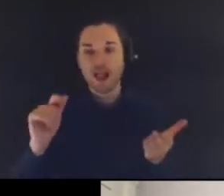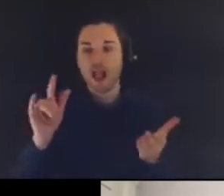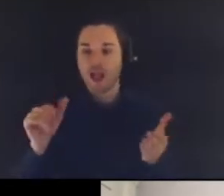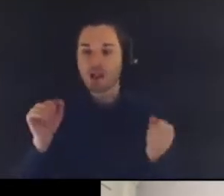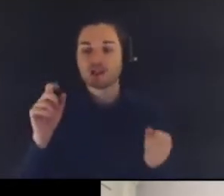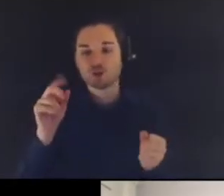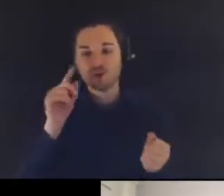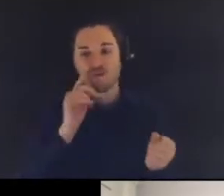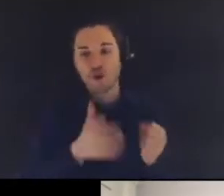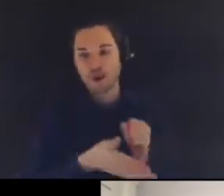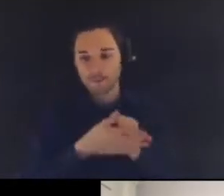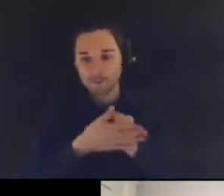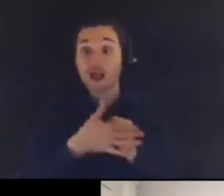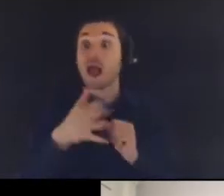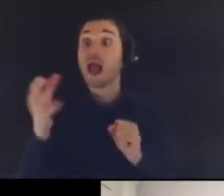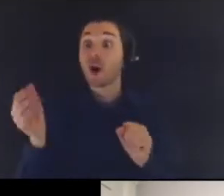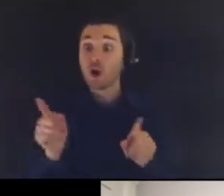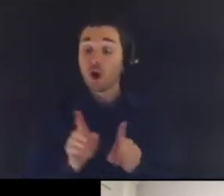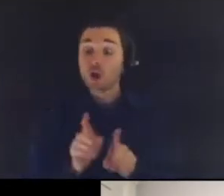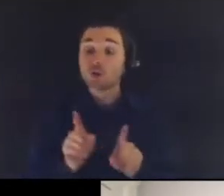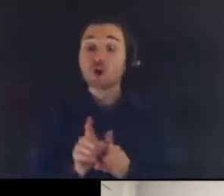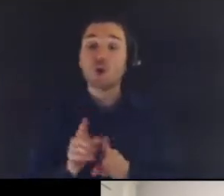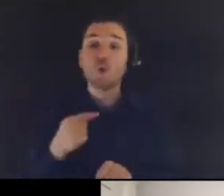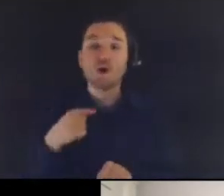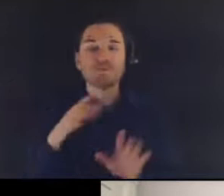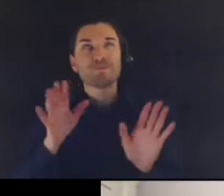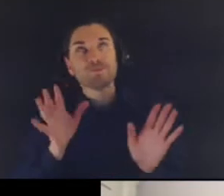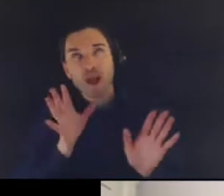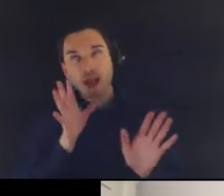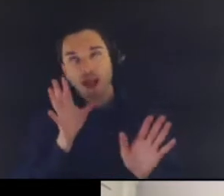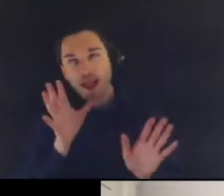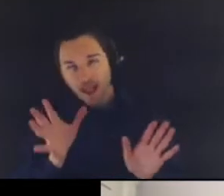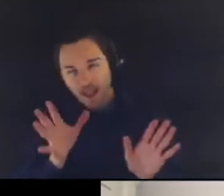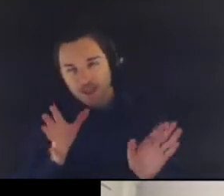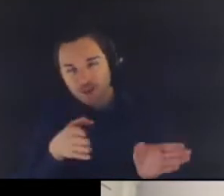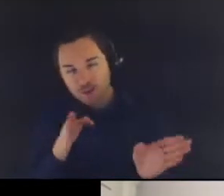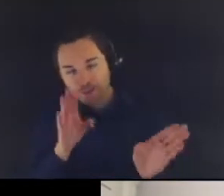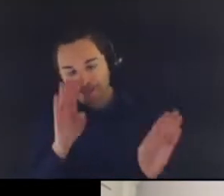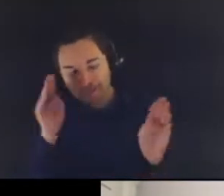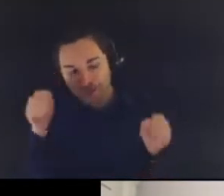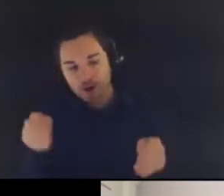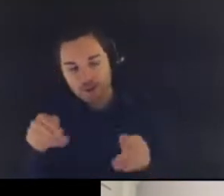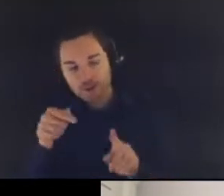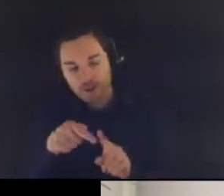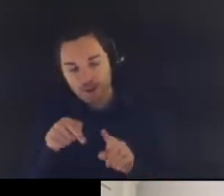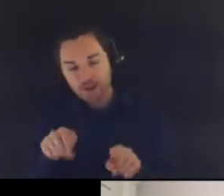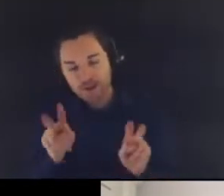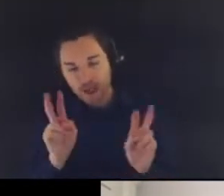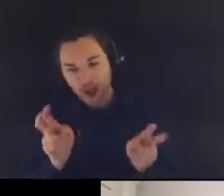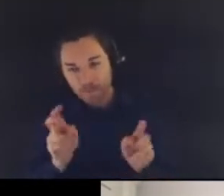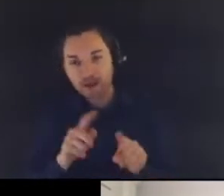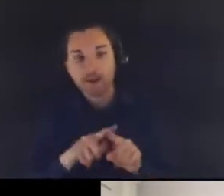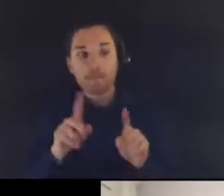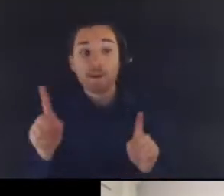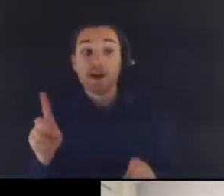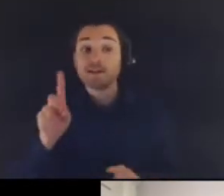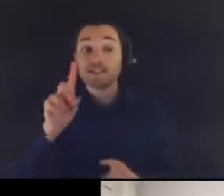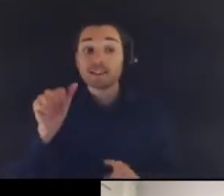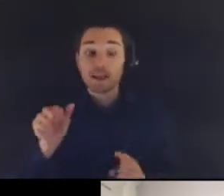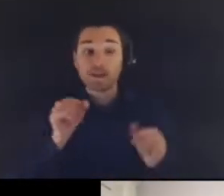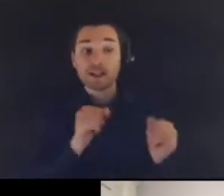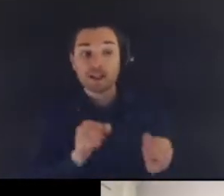And also, I hate to bring it to this topic, but disabled individuals are one of the largest